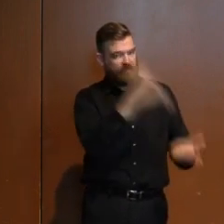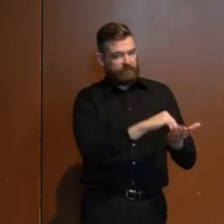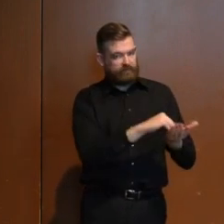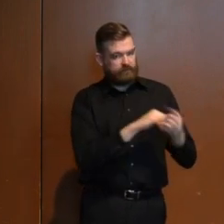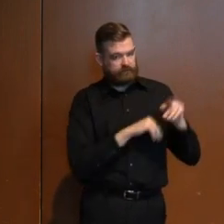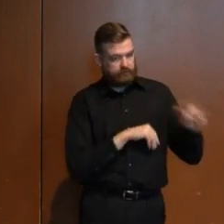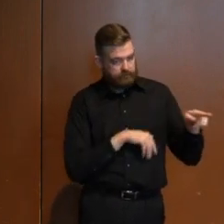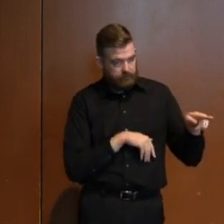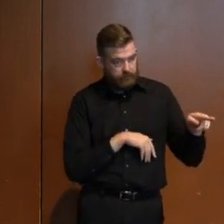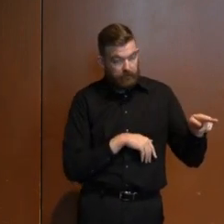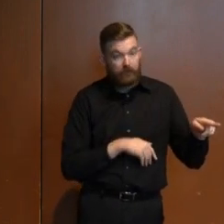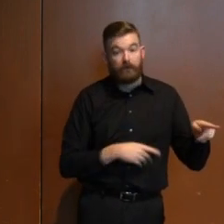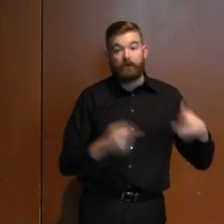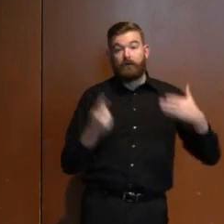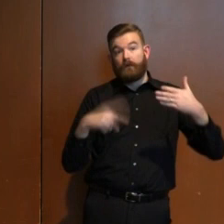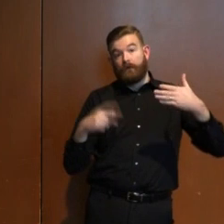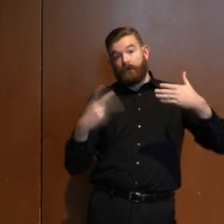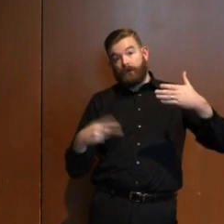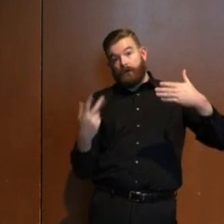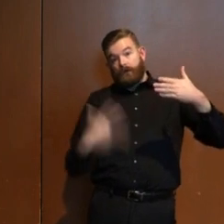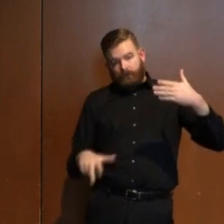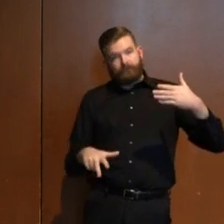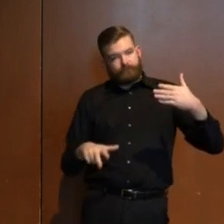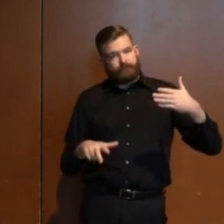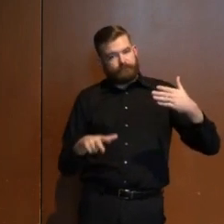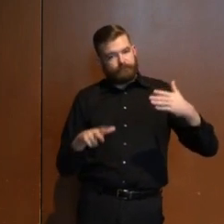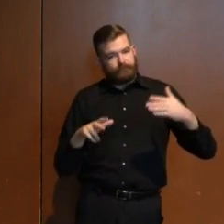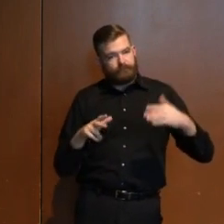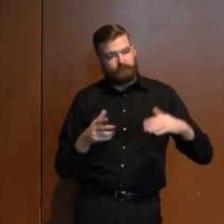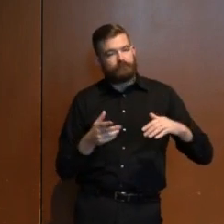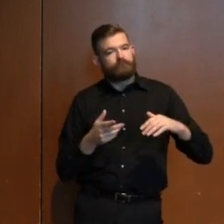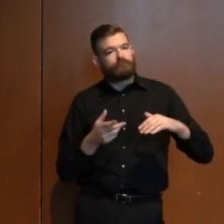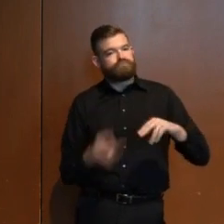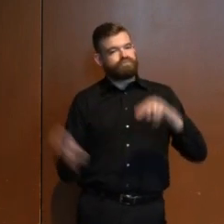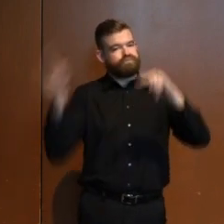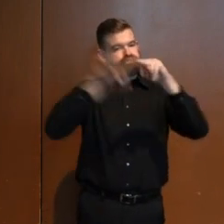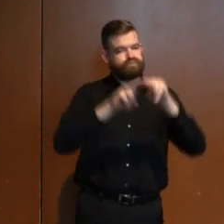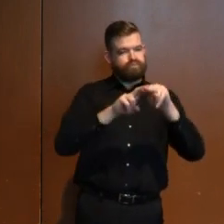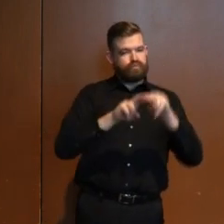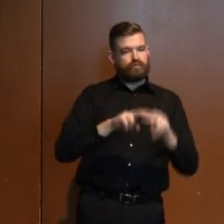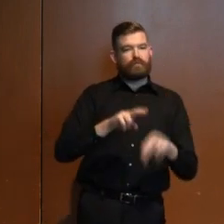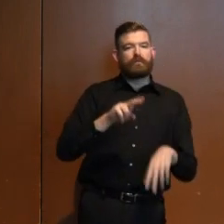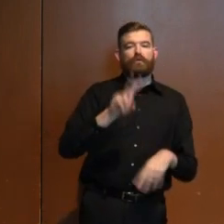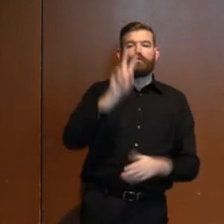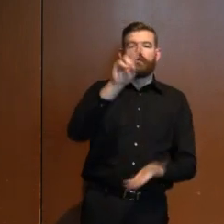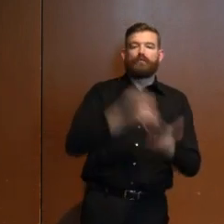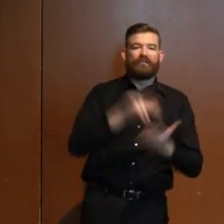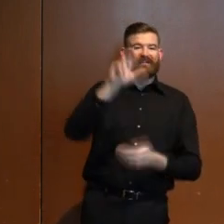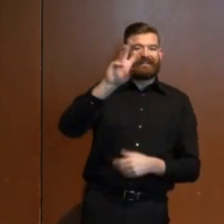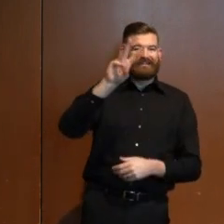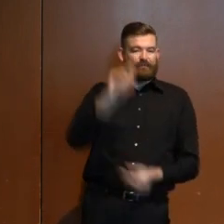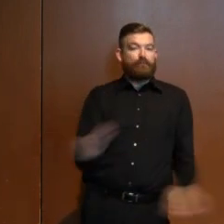JUDY THAT WE NEED TO INCREASE 2,000 BEDS FOR THOSE REQUIRING MEDICAL CARE. OUR GOAL IS TO INCREASE OUR